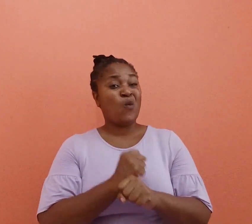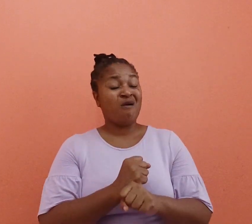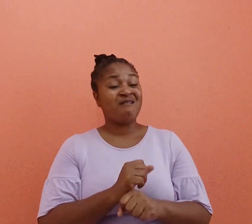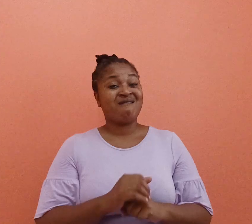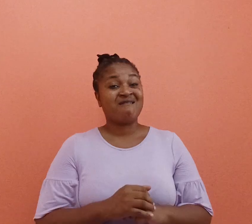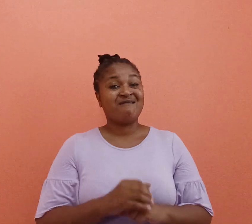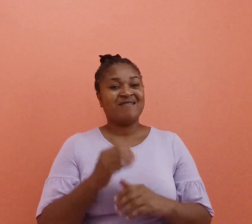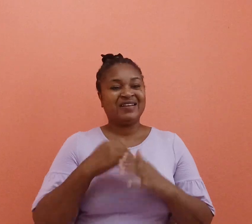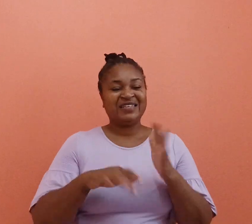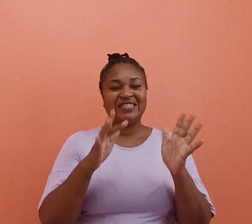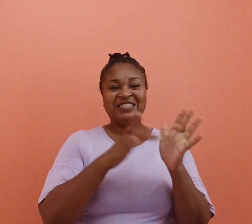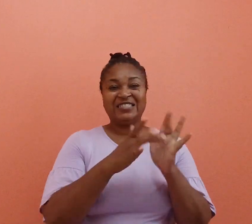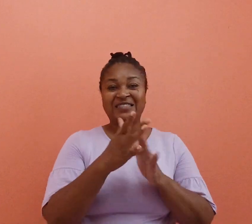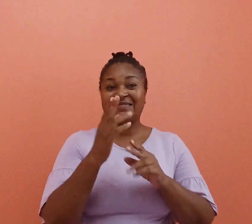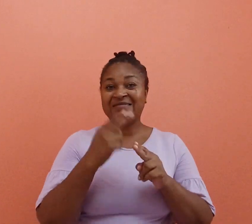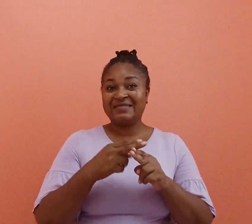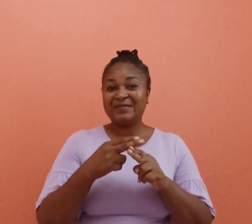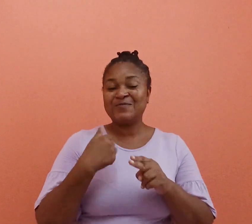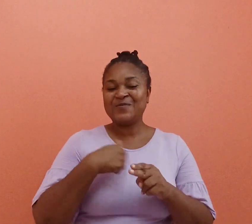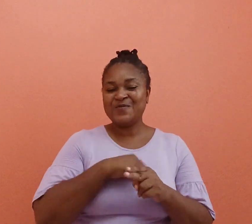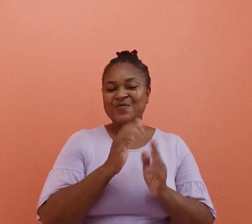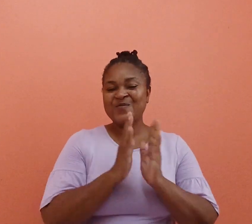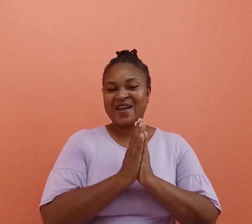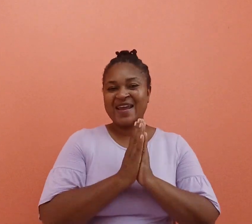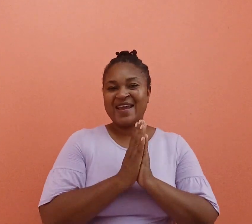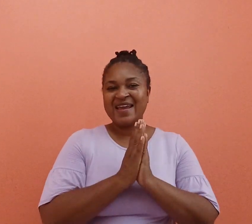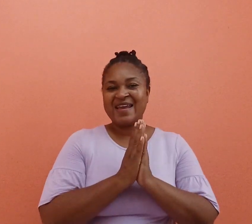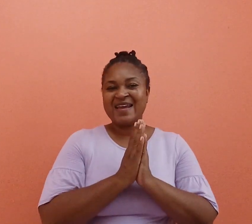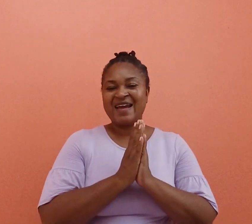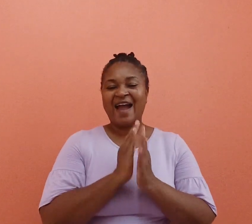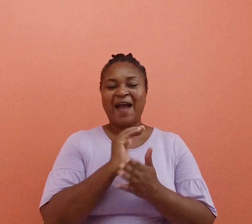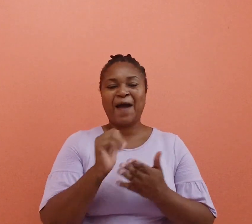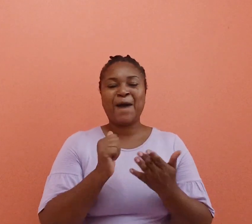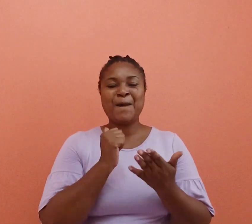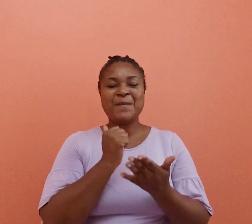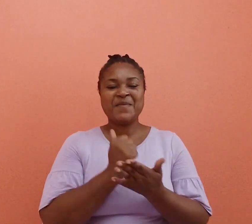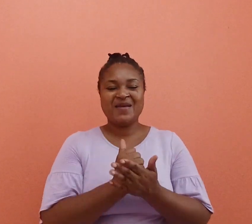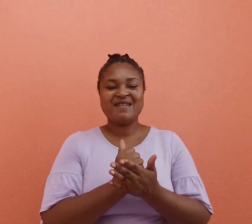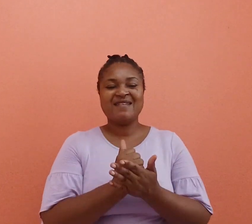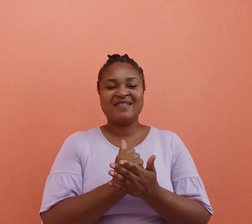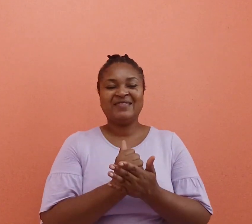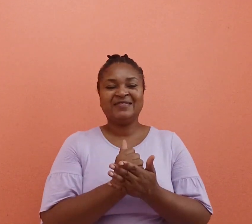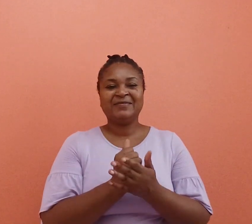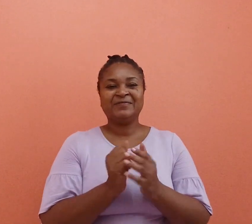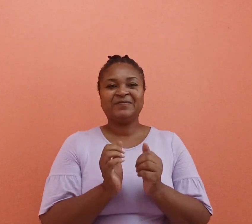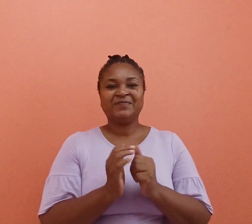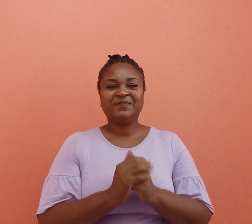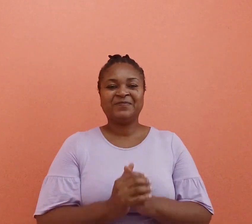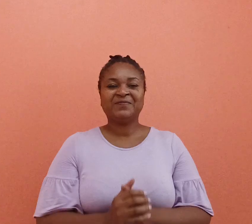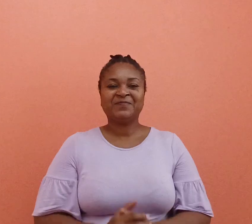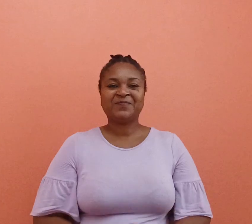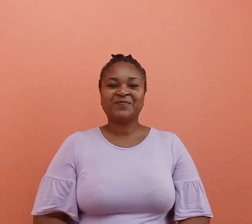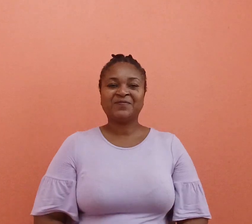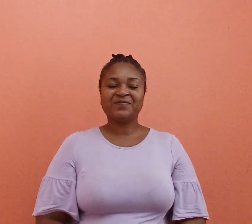In Jesus's name we pray. Amen.